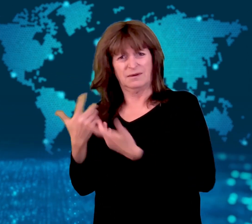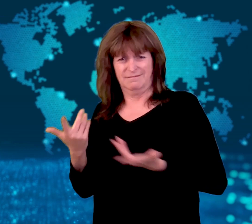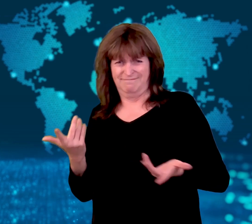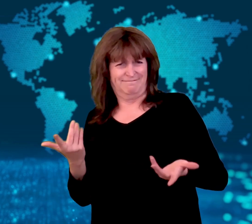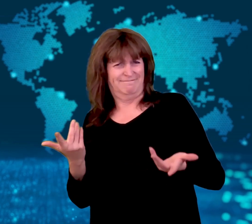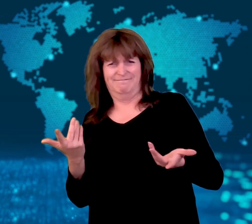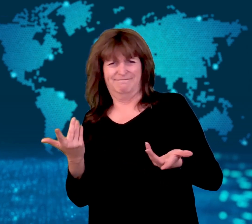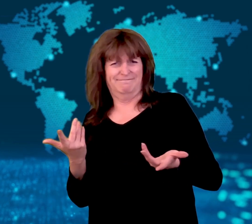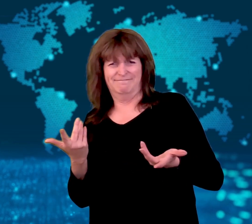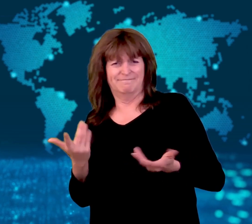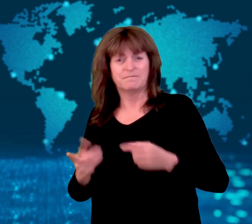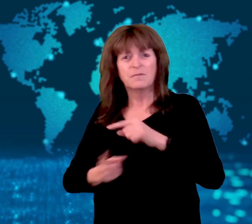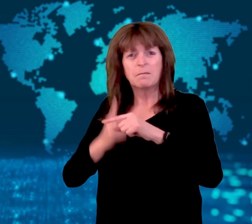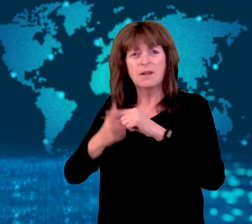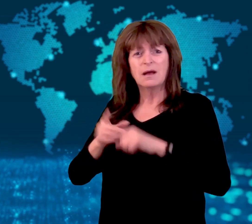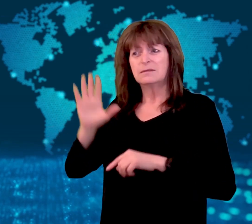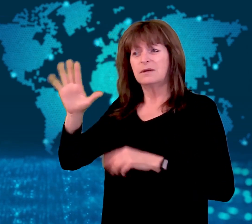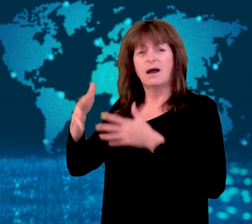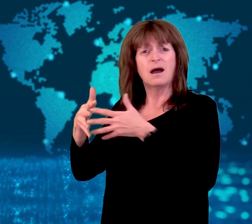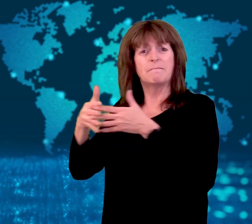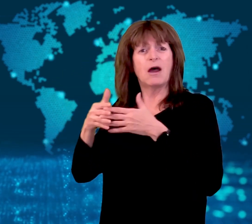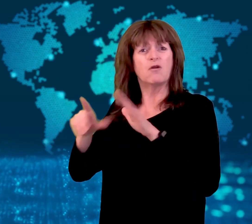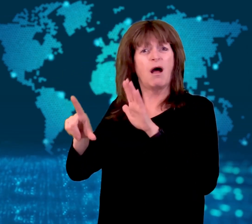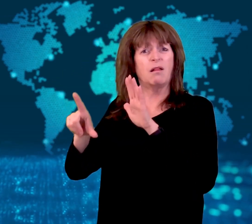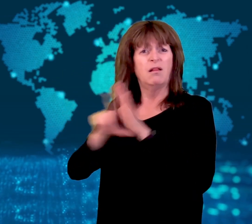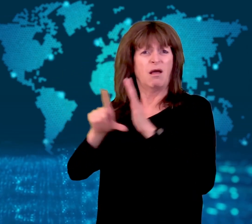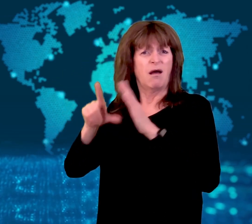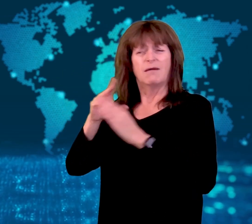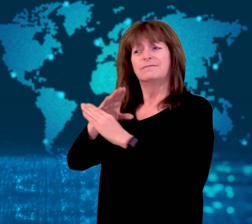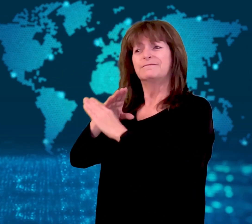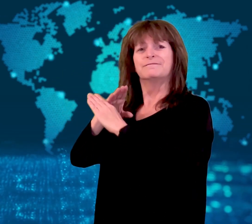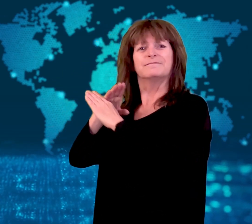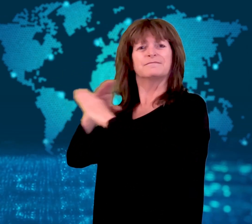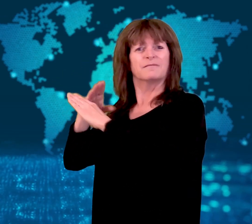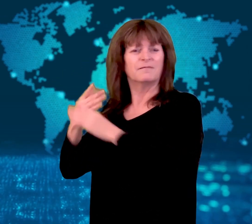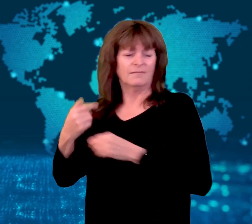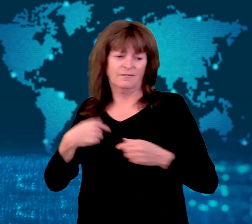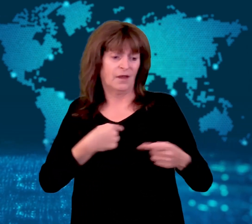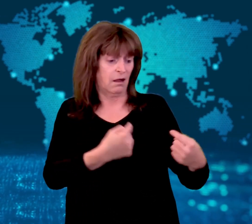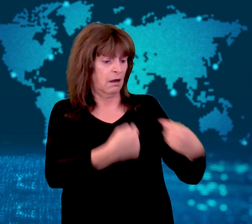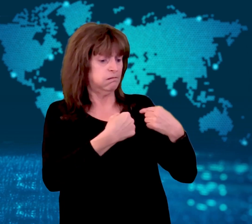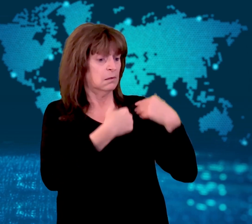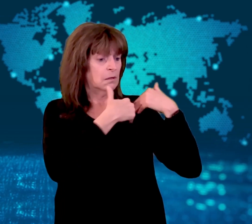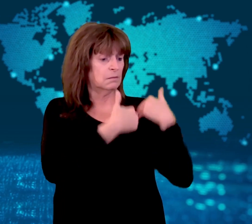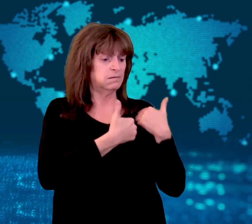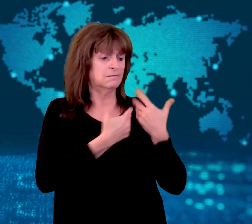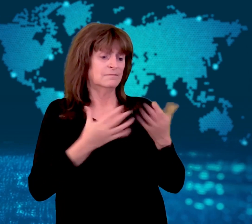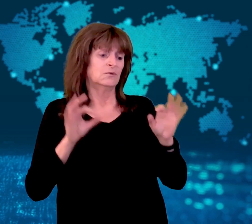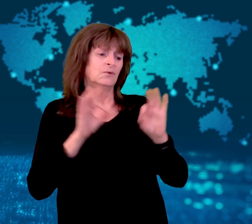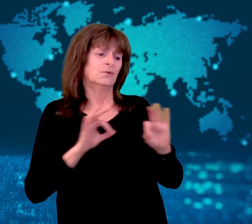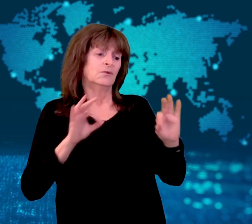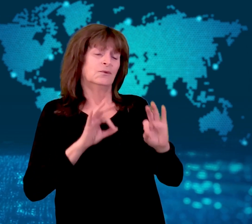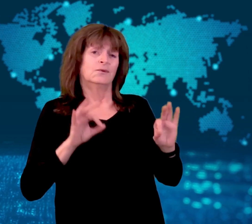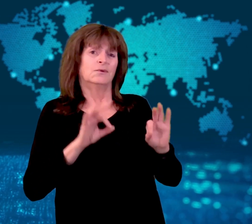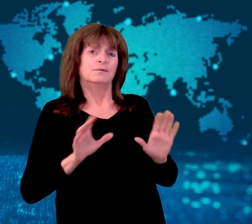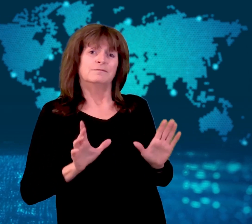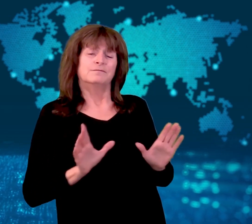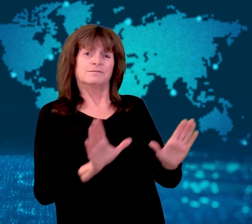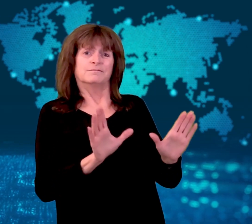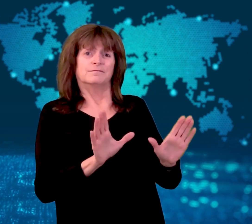the gun violence is their fault and US laws protect them from liability.